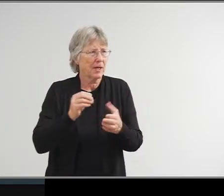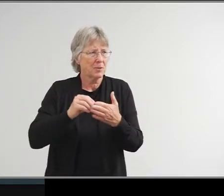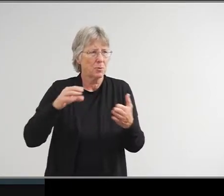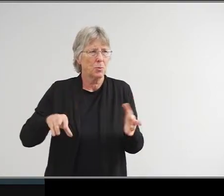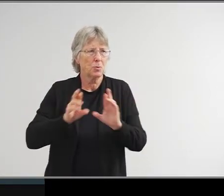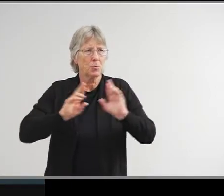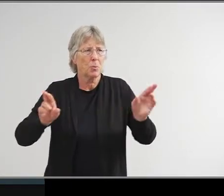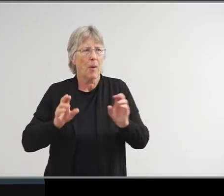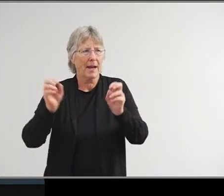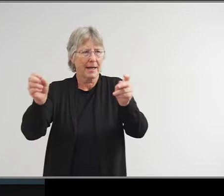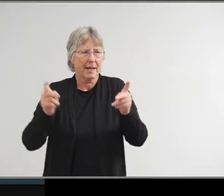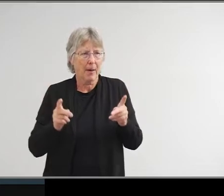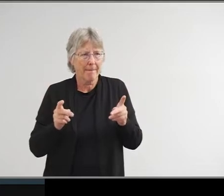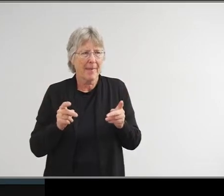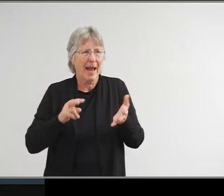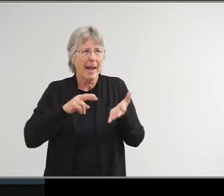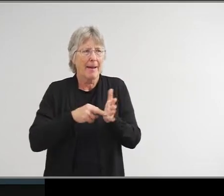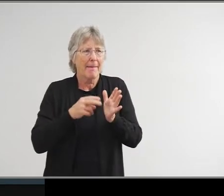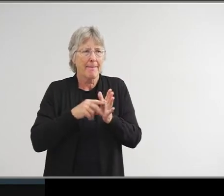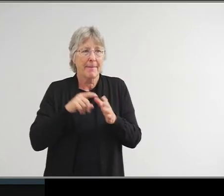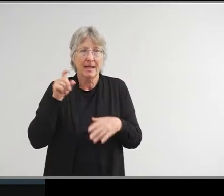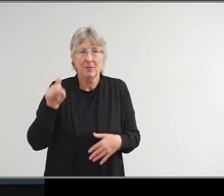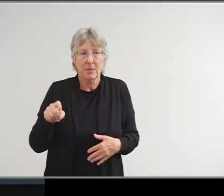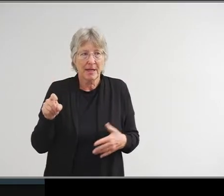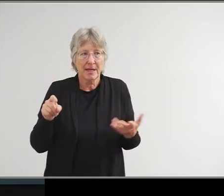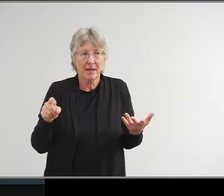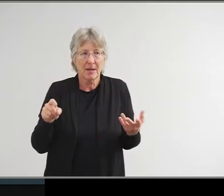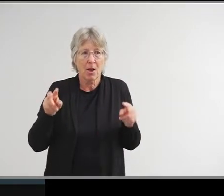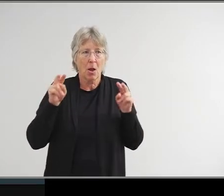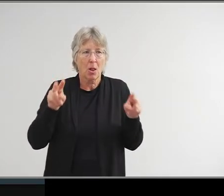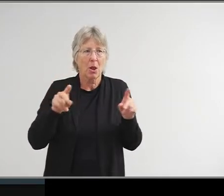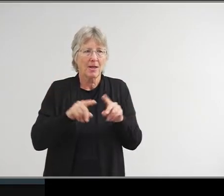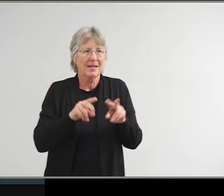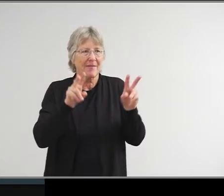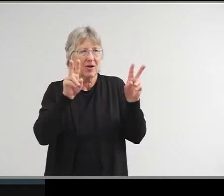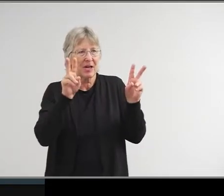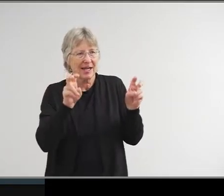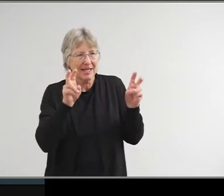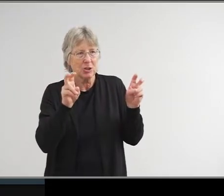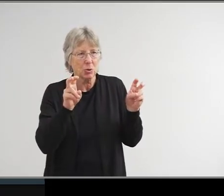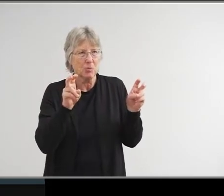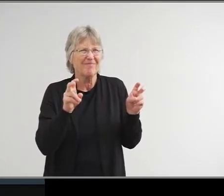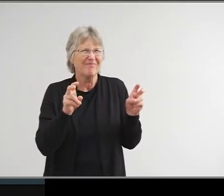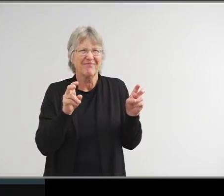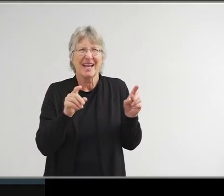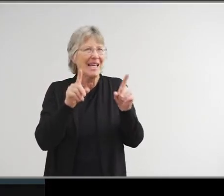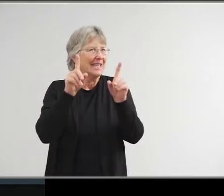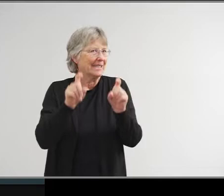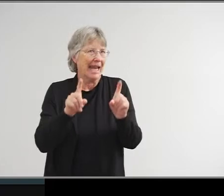it means that we need to look at the issue of testing. We do not currently have testing in our schools